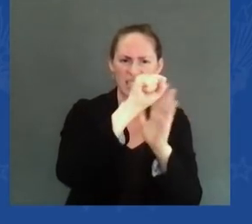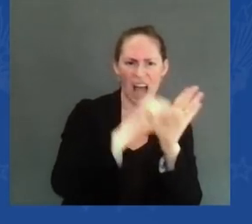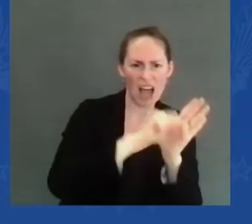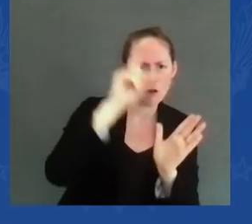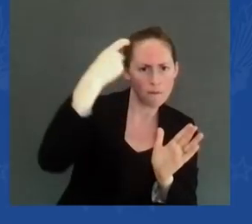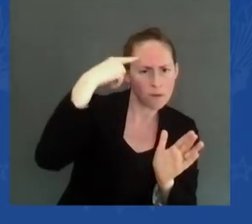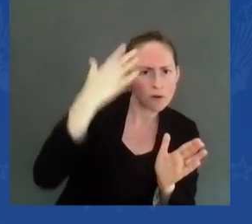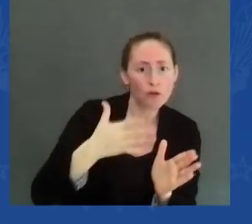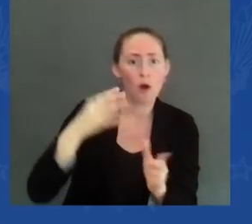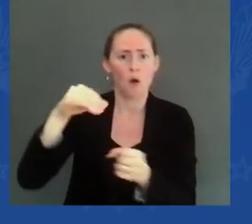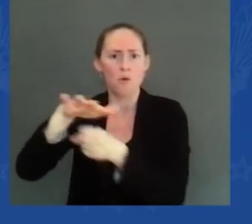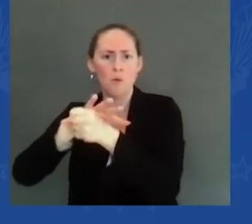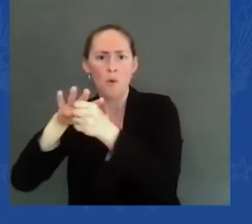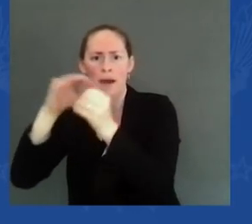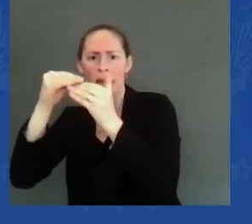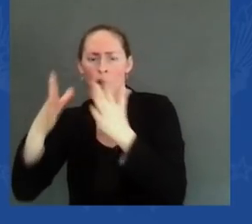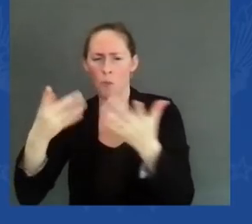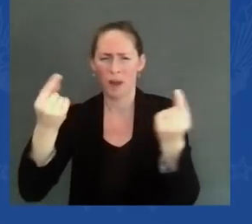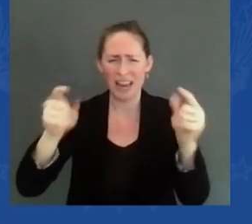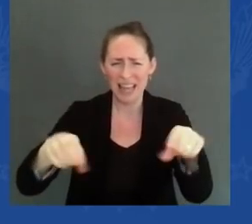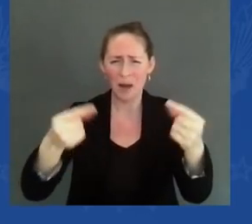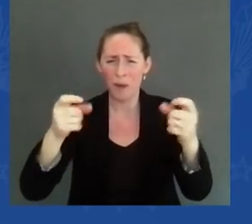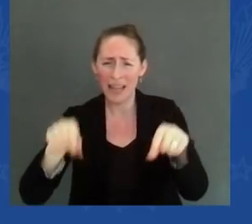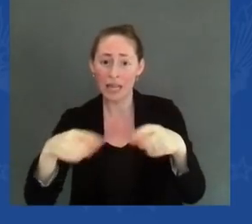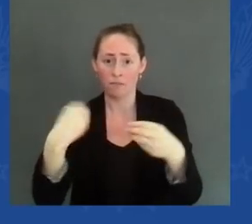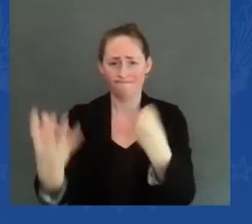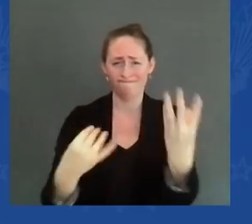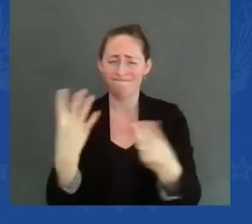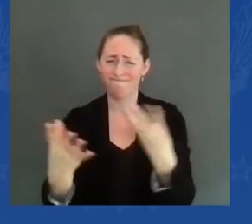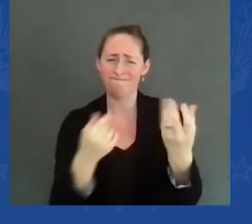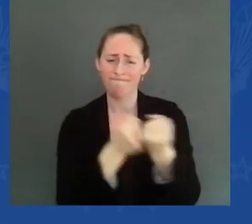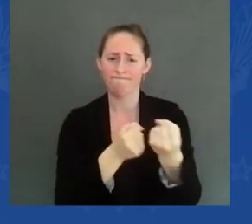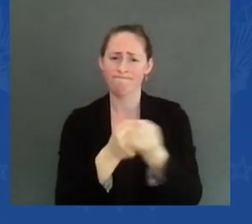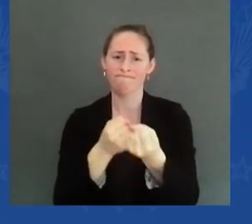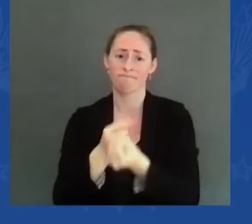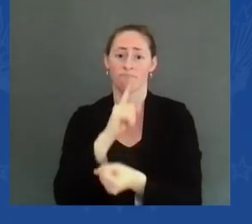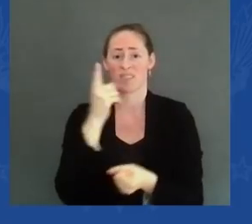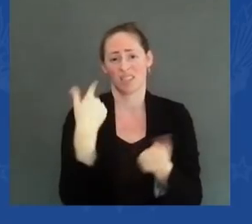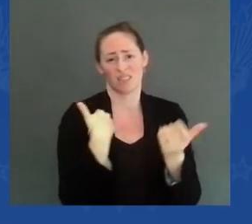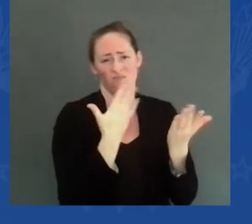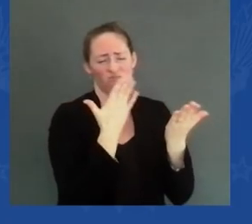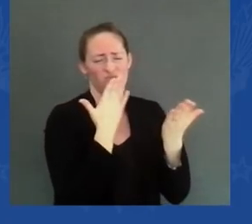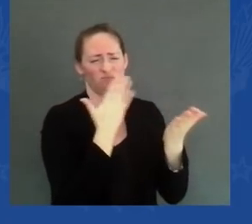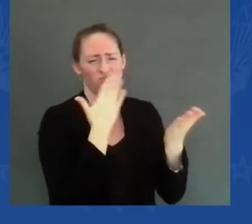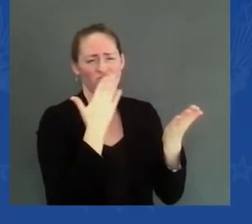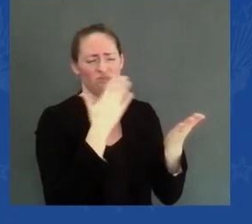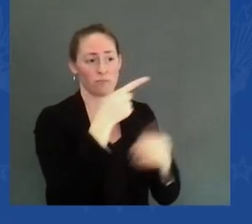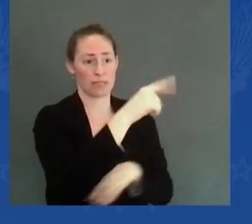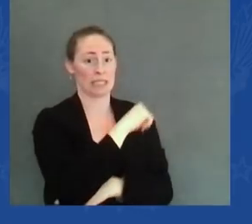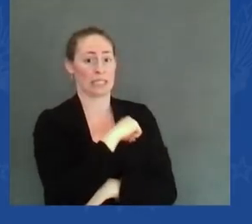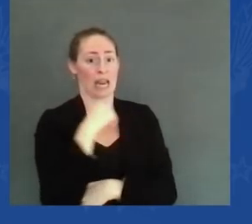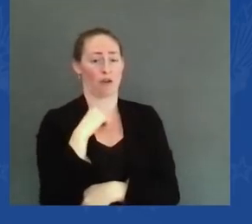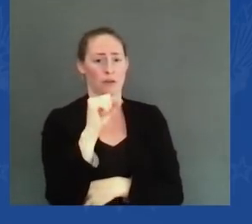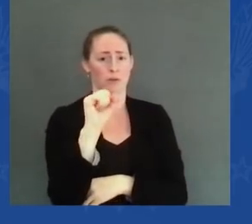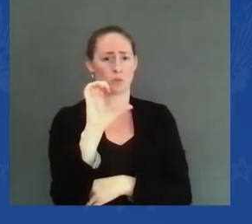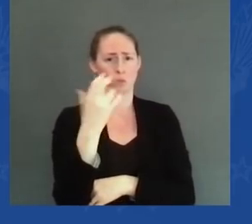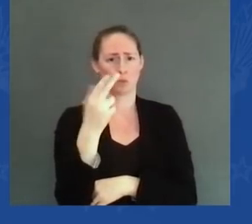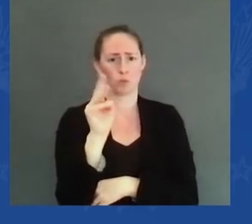as Leader of the Senate: He has helped mobilize state, local, and federal. When they're all working together,